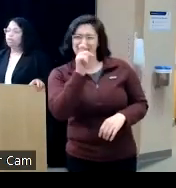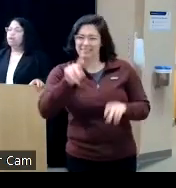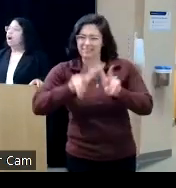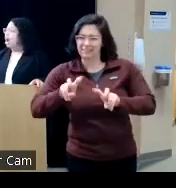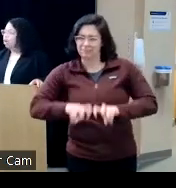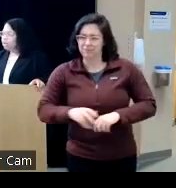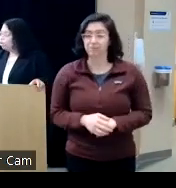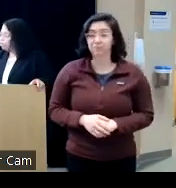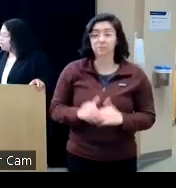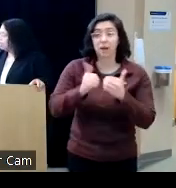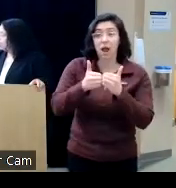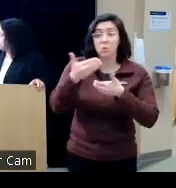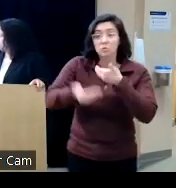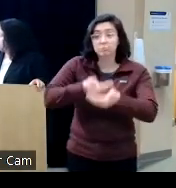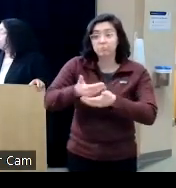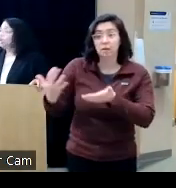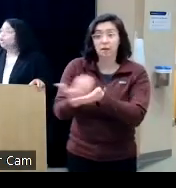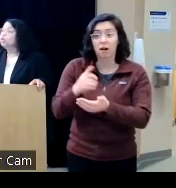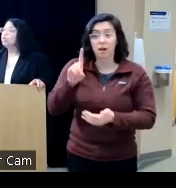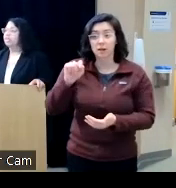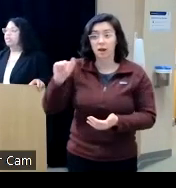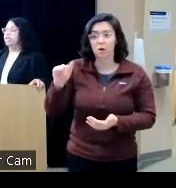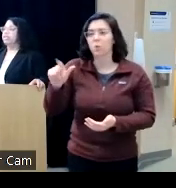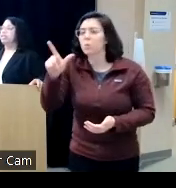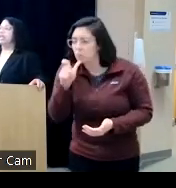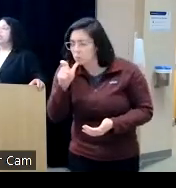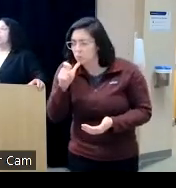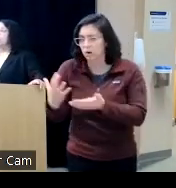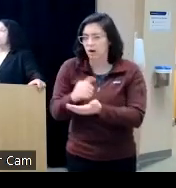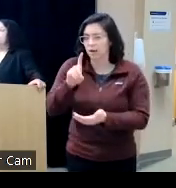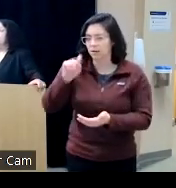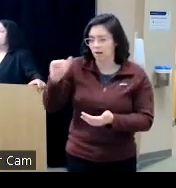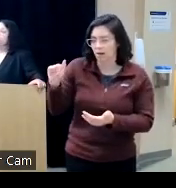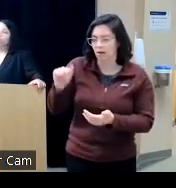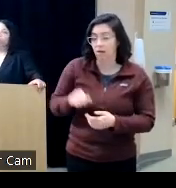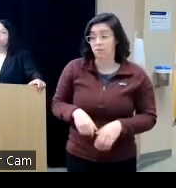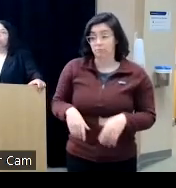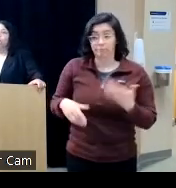assessment how we go about collecting the data who is collecting the data are these individuals